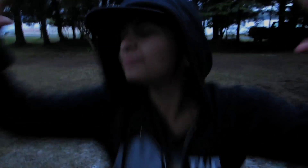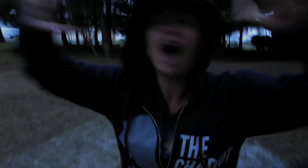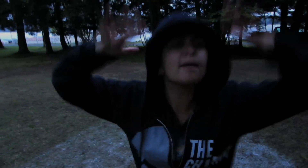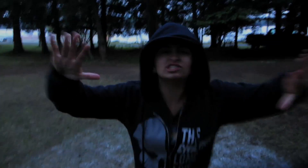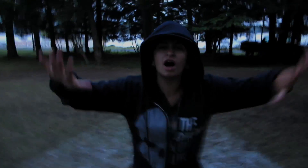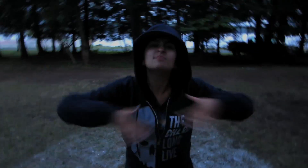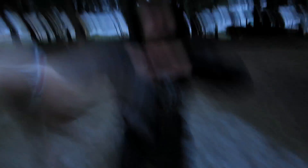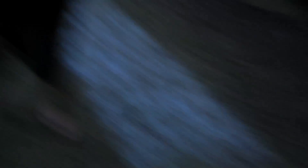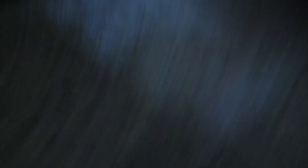Ok! I'm done! I'm done!